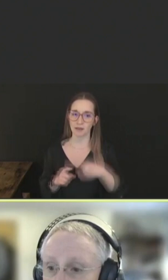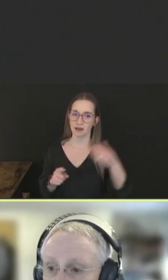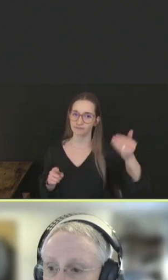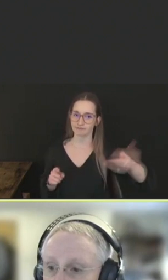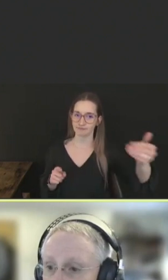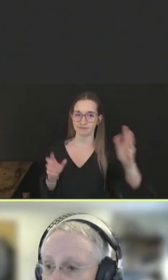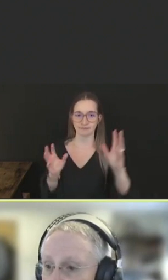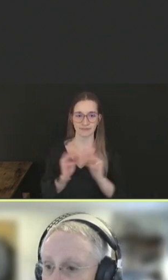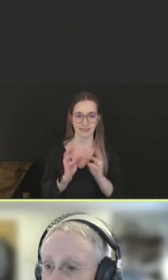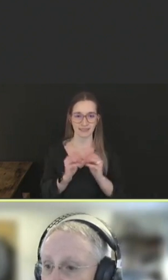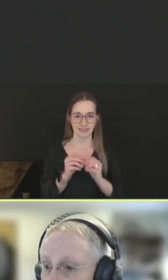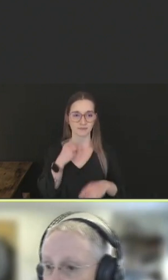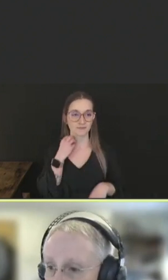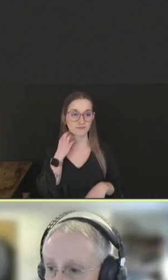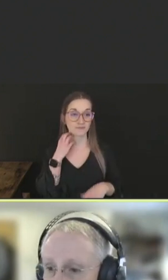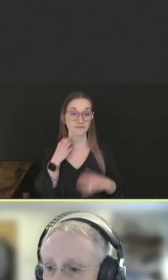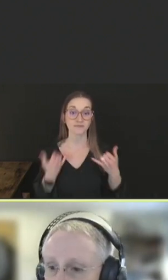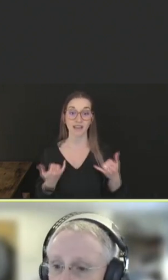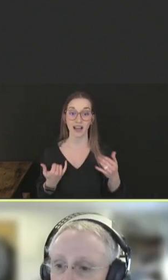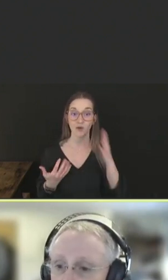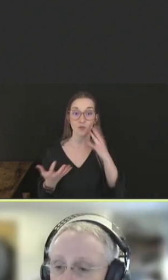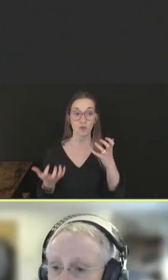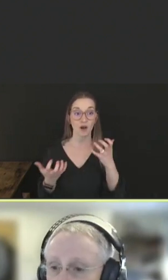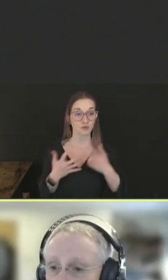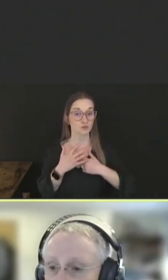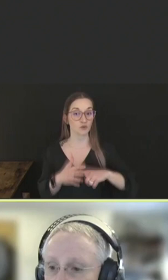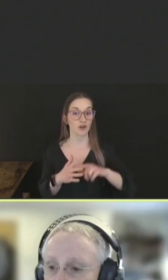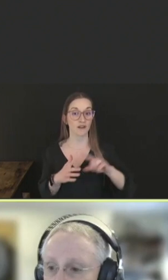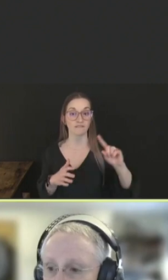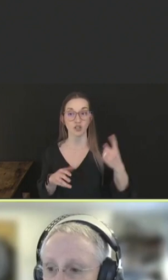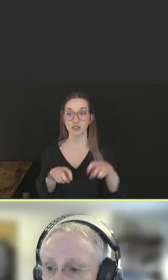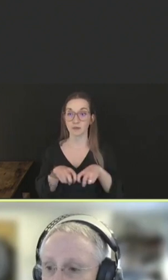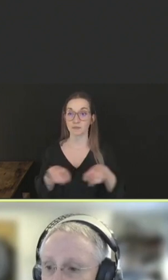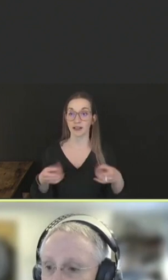At this time, I'd like to start our first panel of the day, titled Unfinished Triumphs: